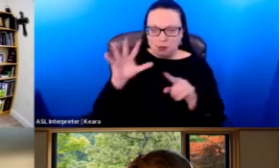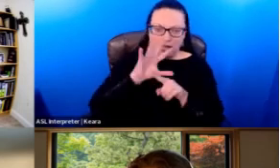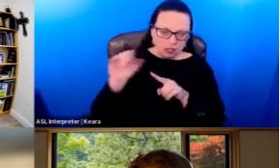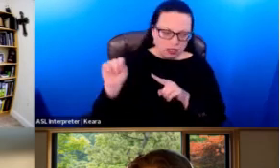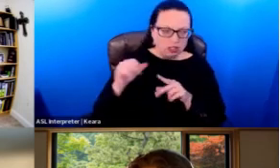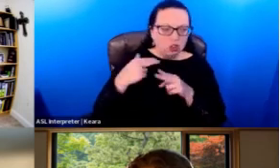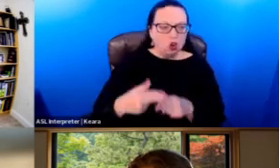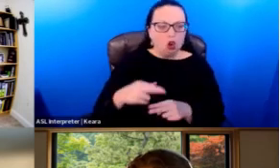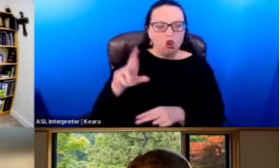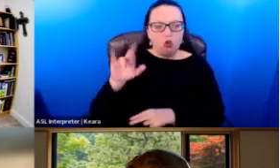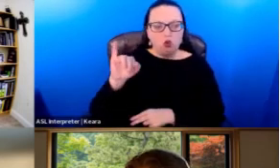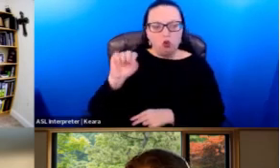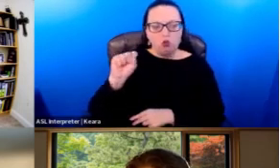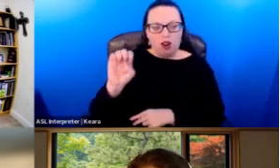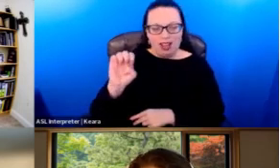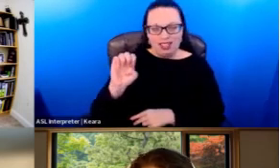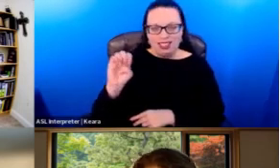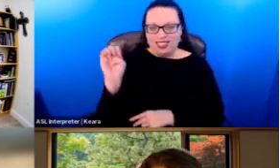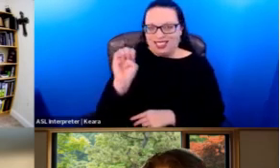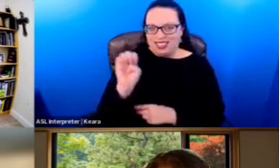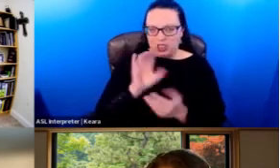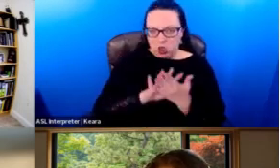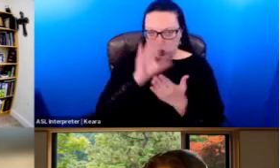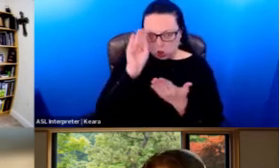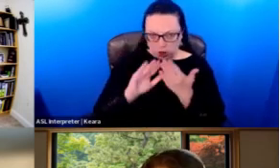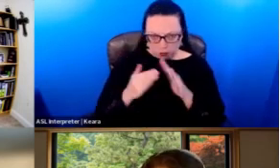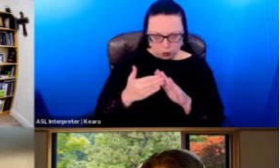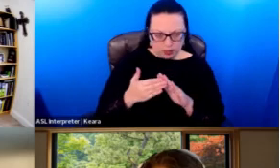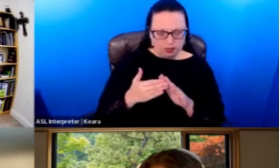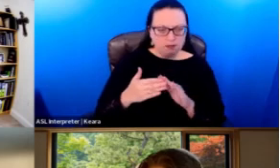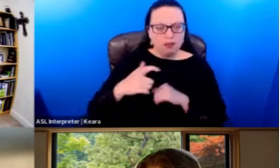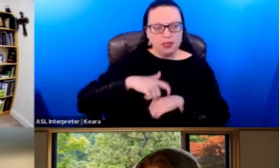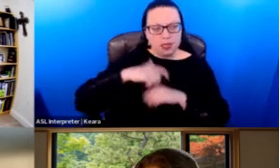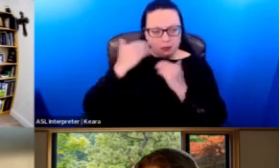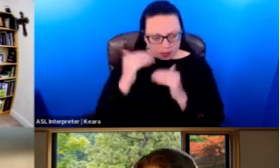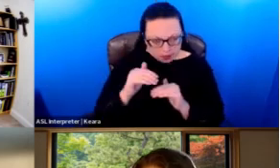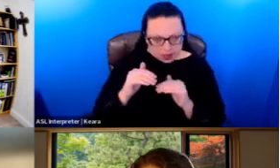communities, and these learning communities are time limited, focused on specific topics